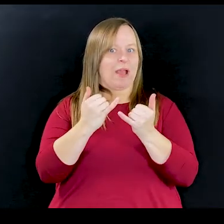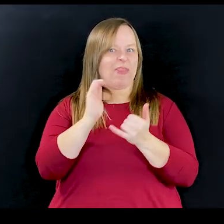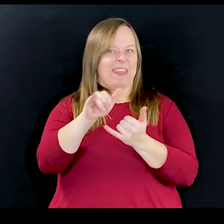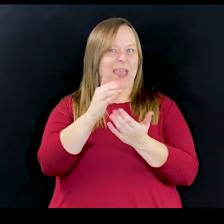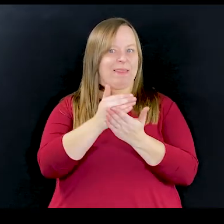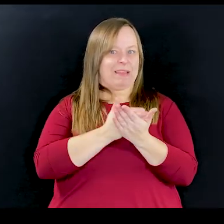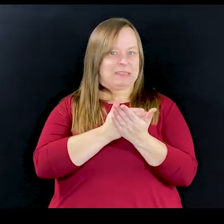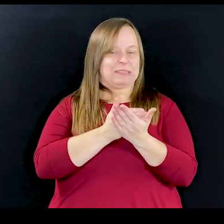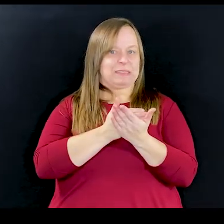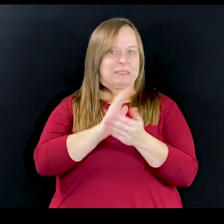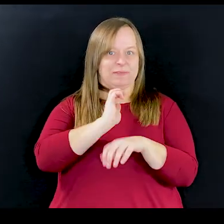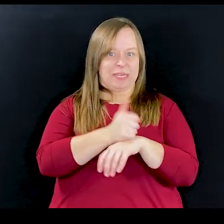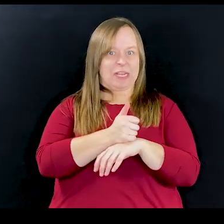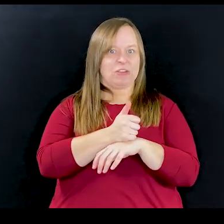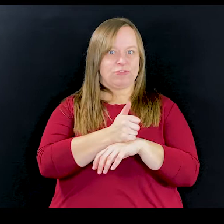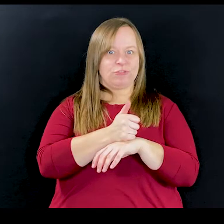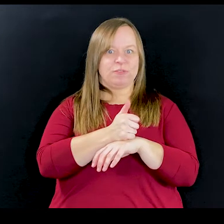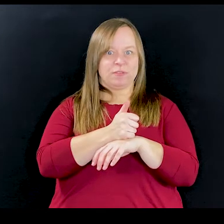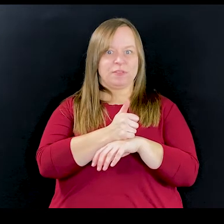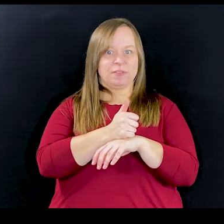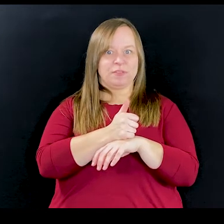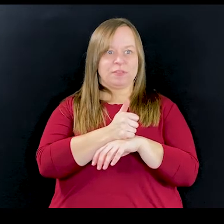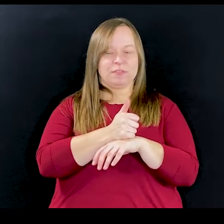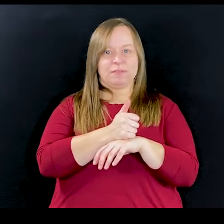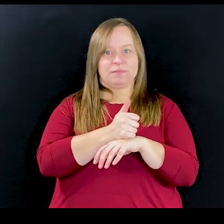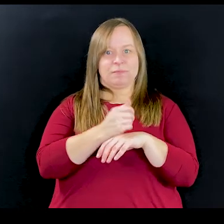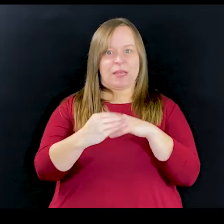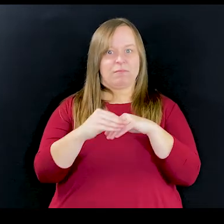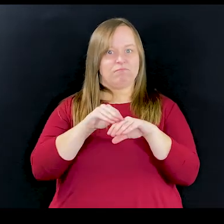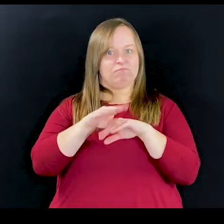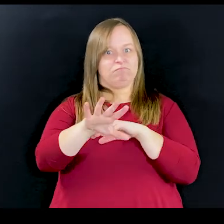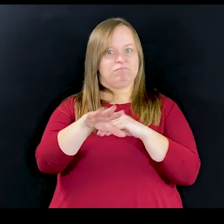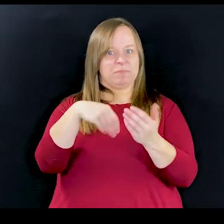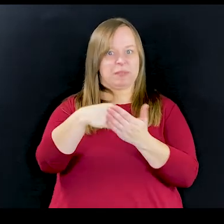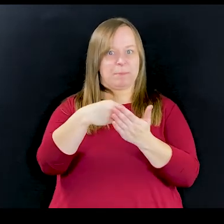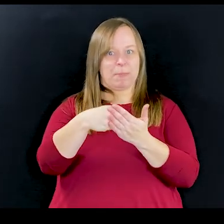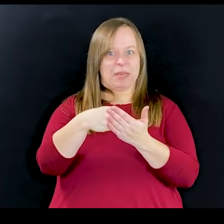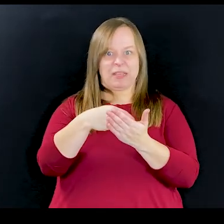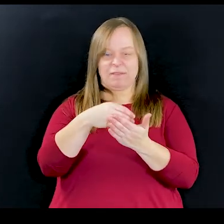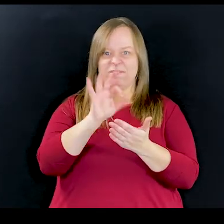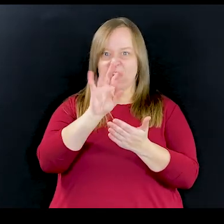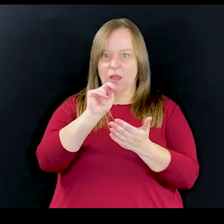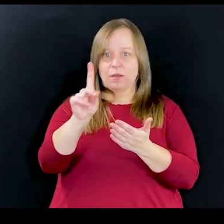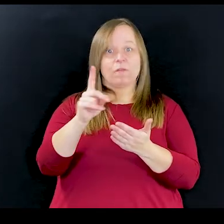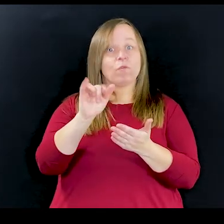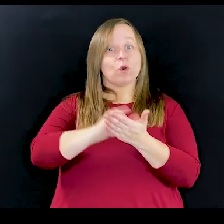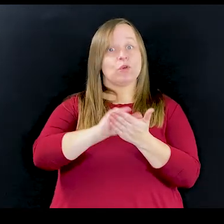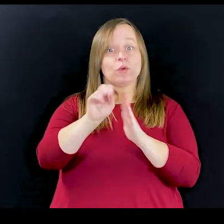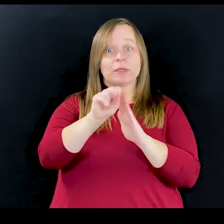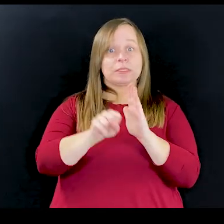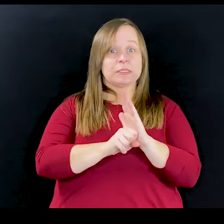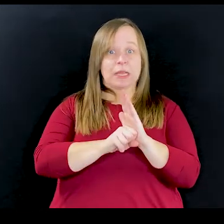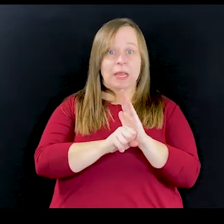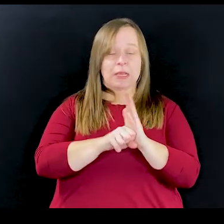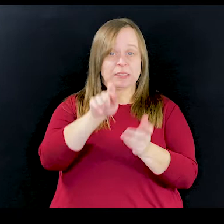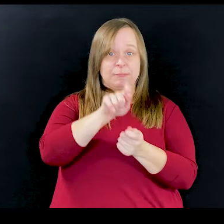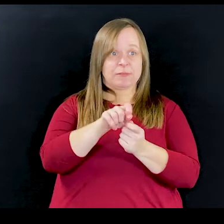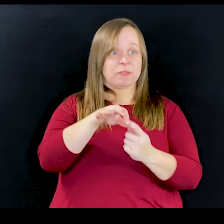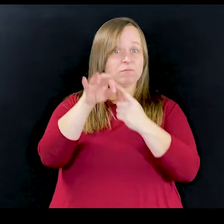is the list of stations that are subject to this compensation fund. For New York state, in particular,